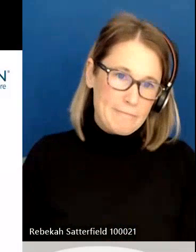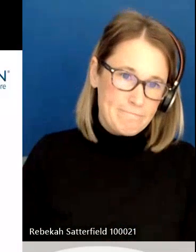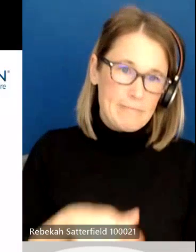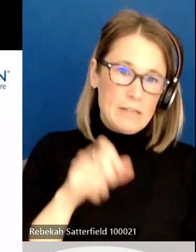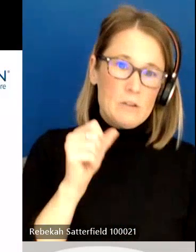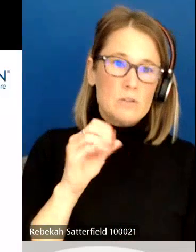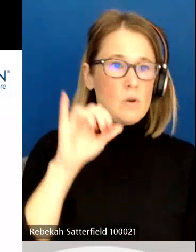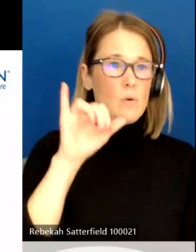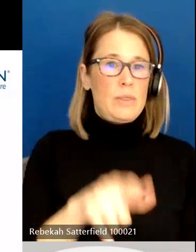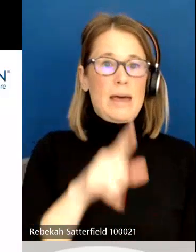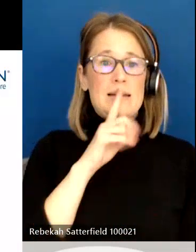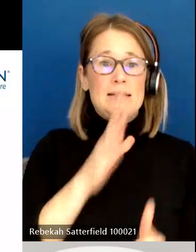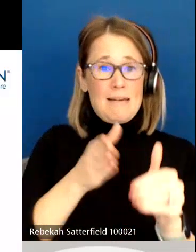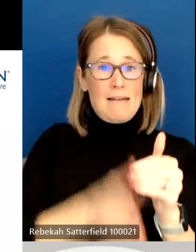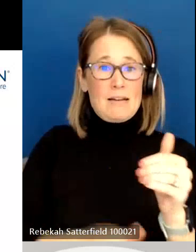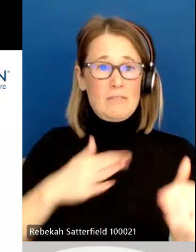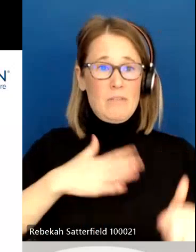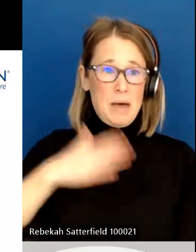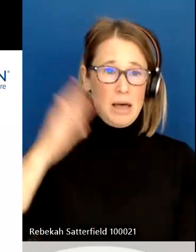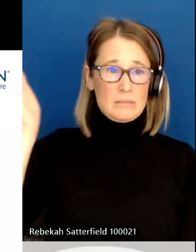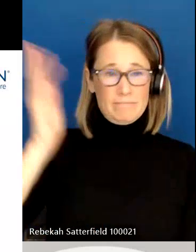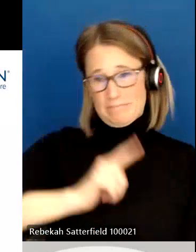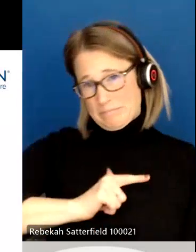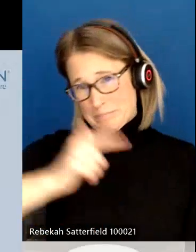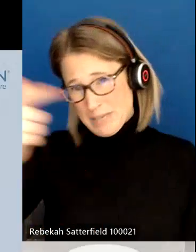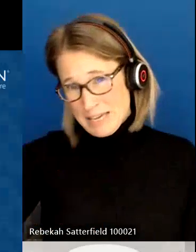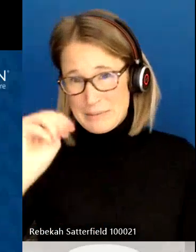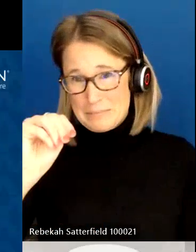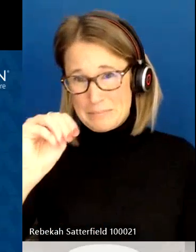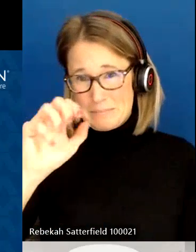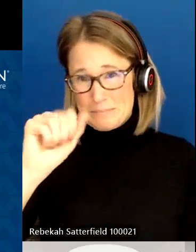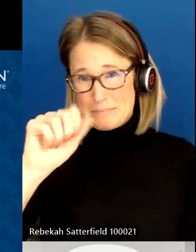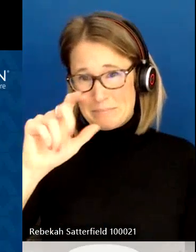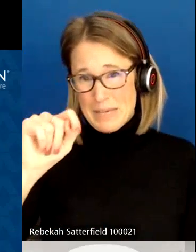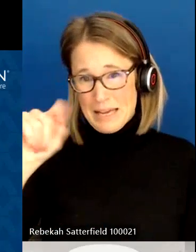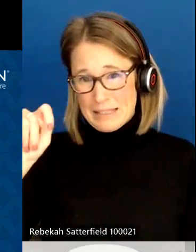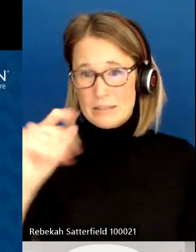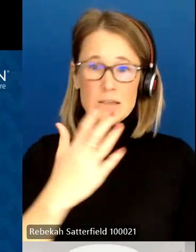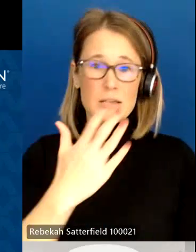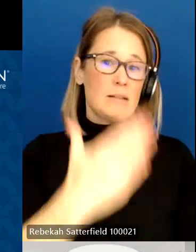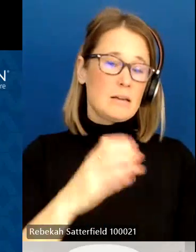is the end of my presentation back to you Matt thanks Carla good job thank you um so a couple